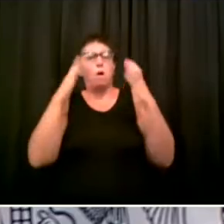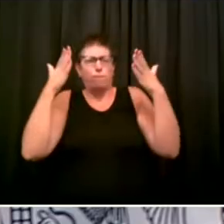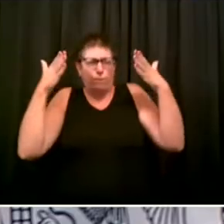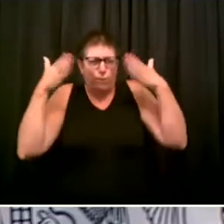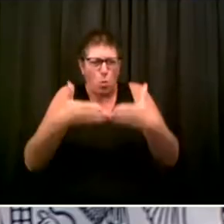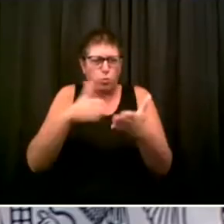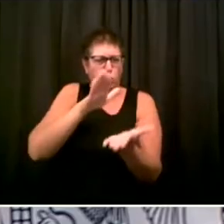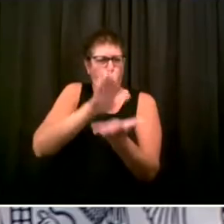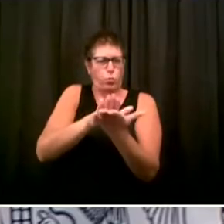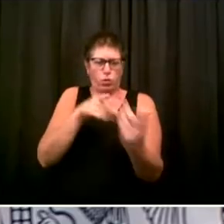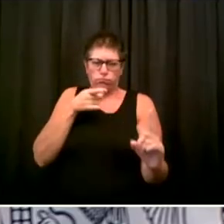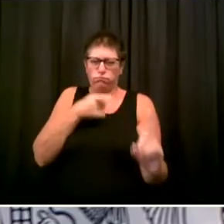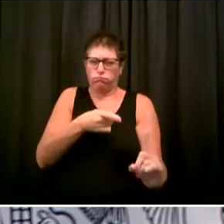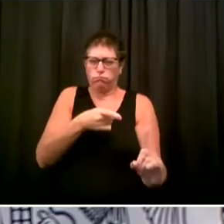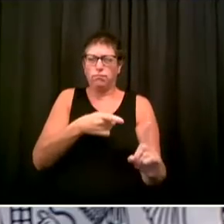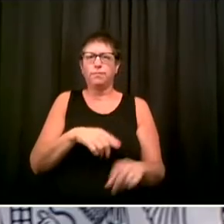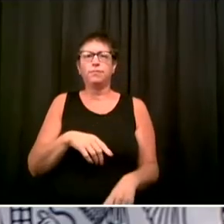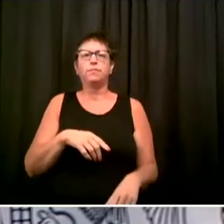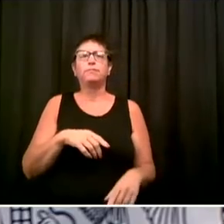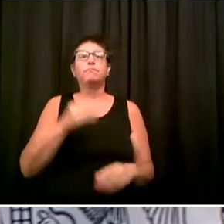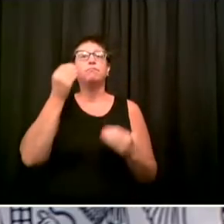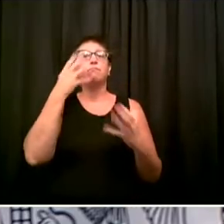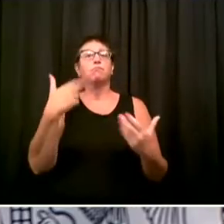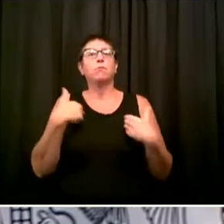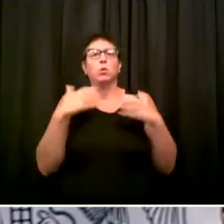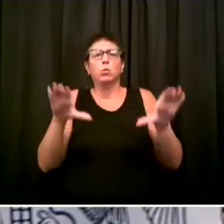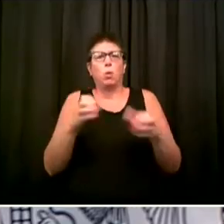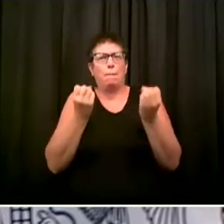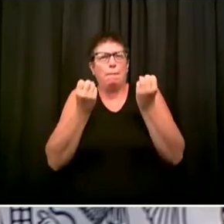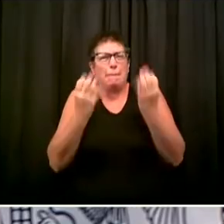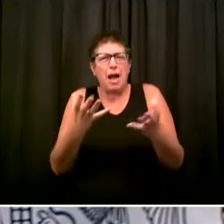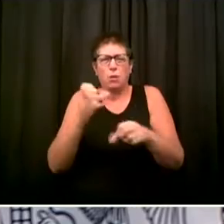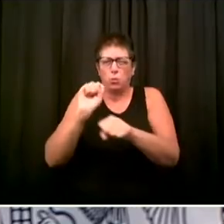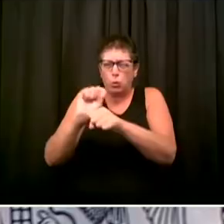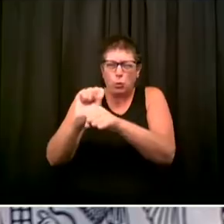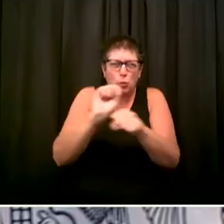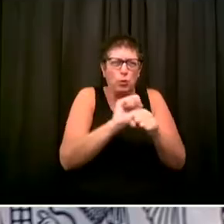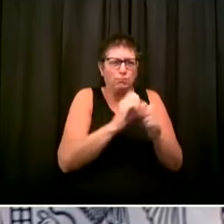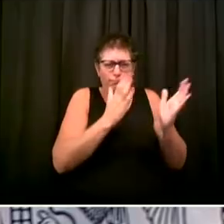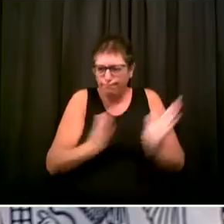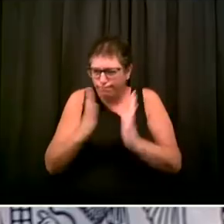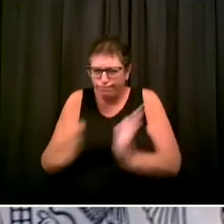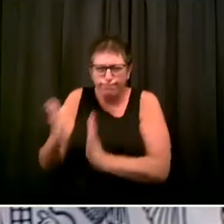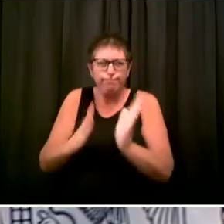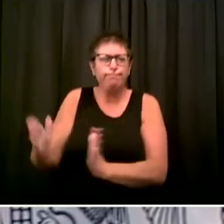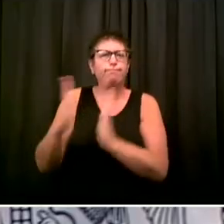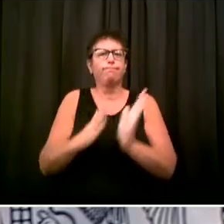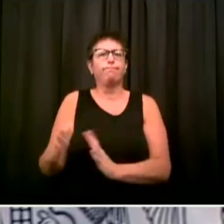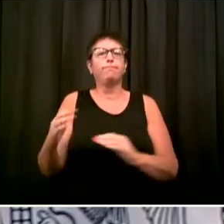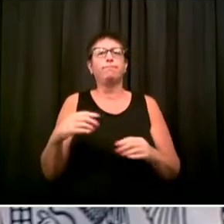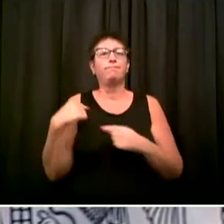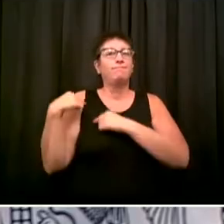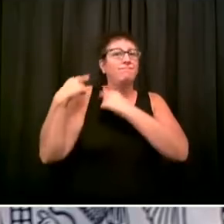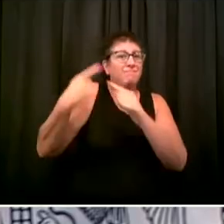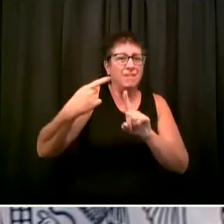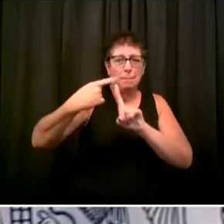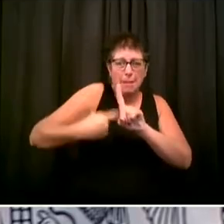ONLY 70 DAYS AWAY. FIRST I WANT TO TALK ABOUT PREPARATIONS FOR THE SCHOOL YEAR. SO MUCH EFFORT IS GOINING TO GETTING SCHOOLS READY.